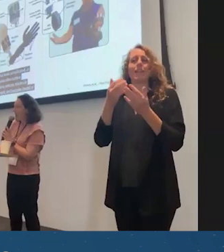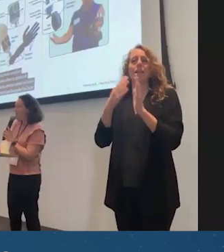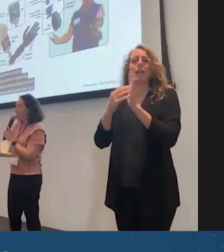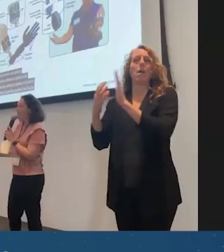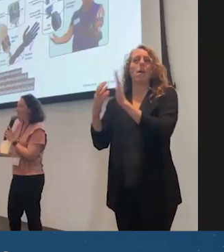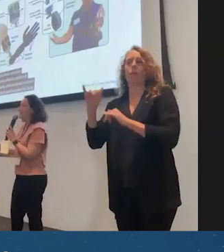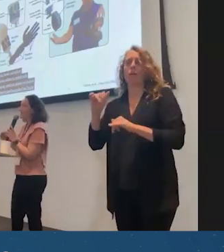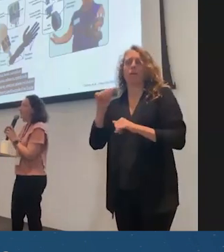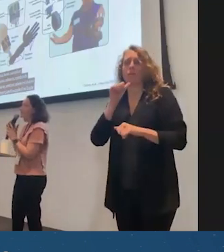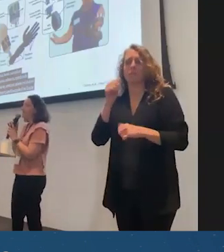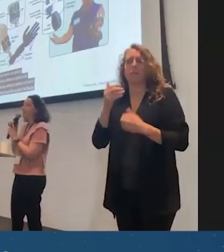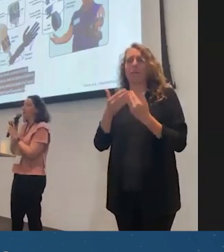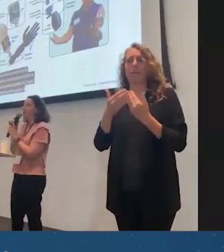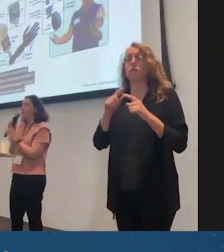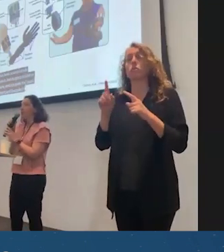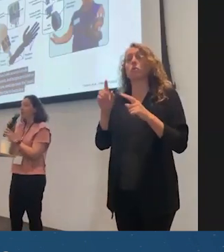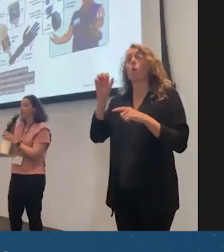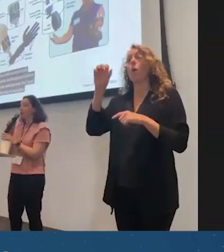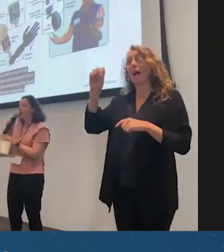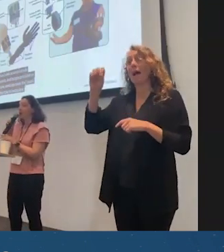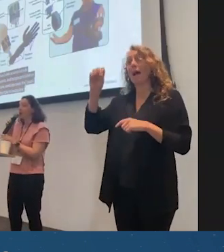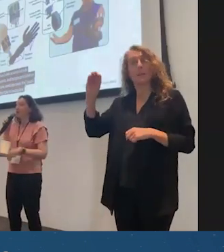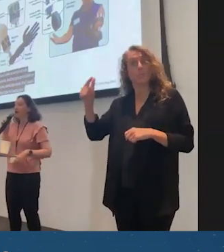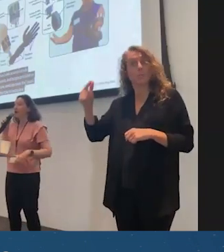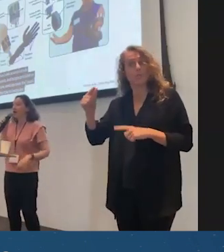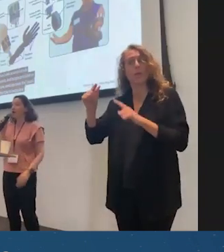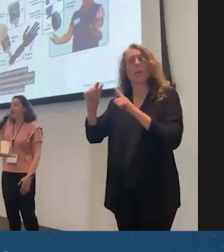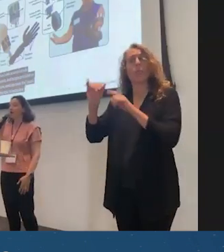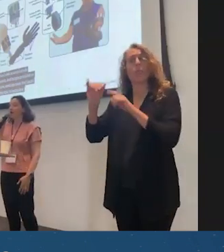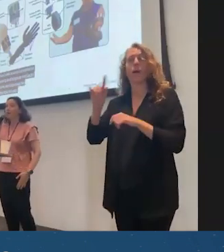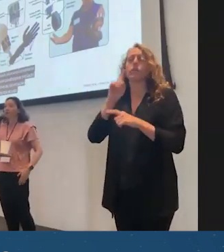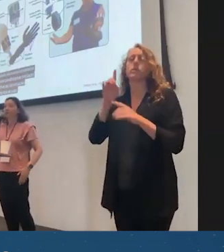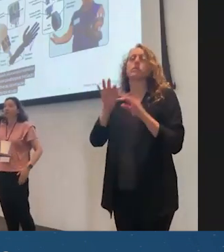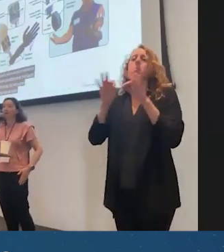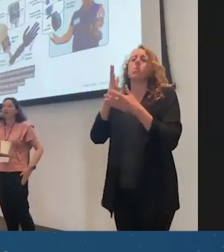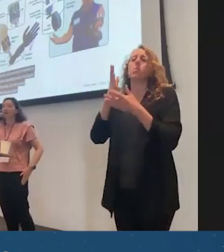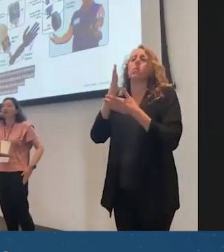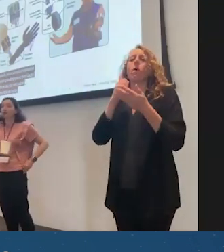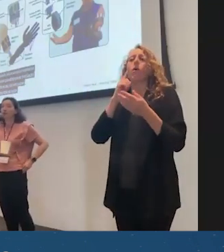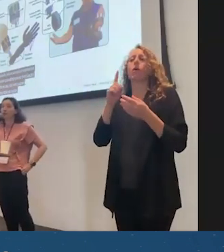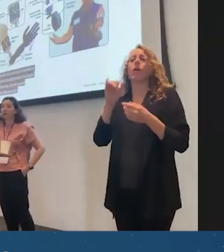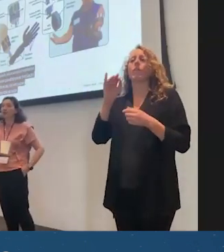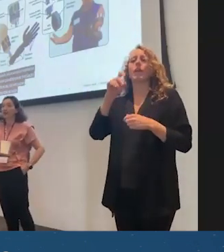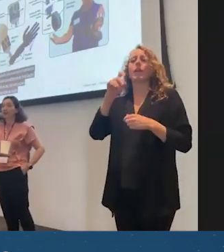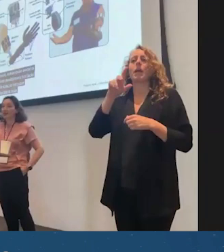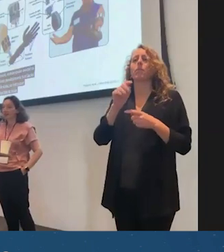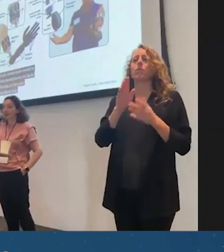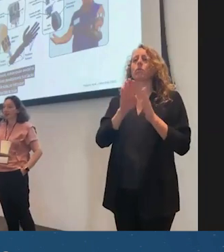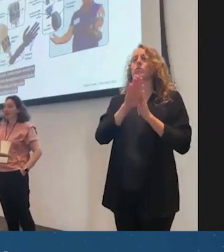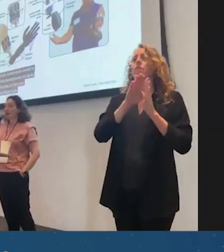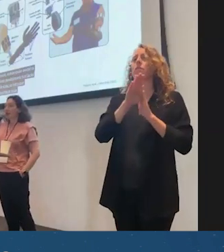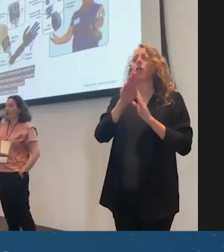And sEMG has been a really important part of input for developing controls for prosthetics,